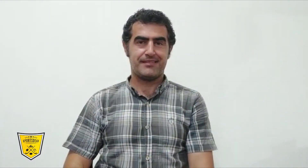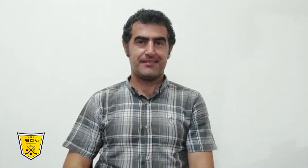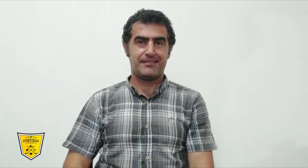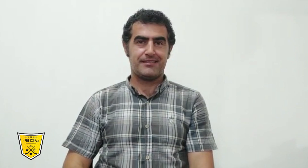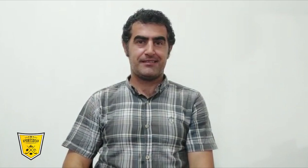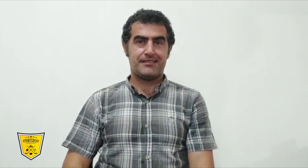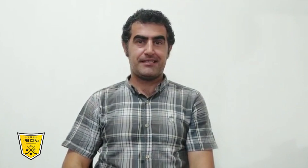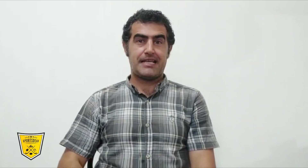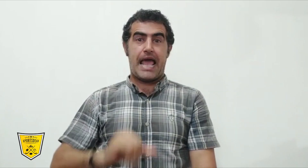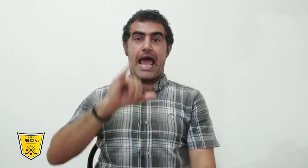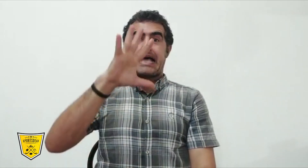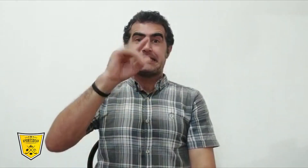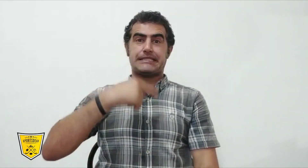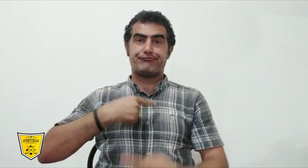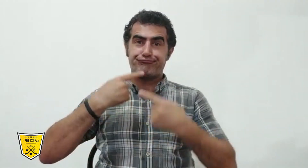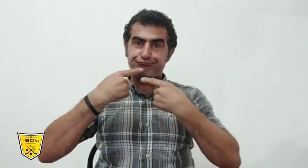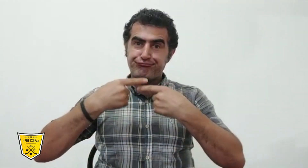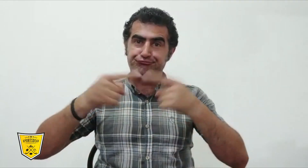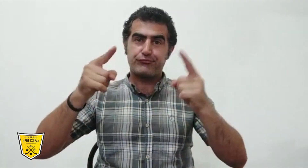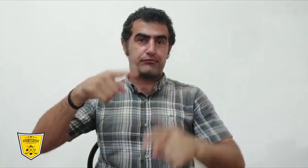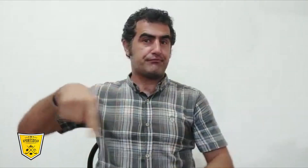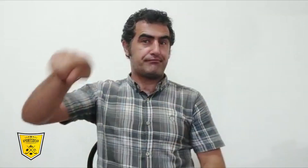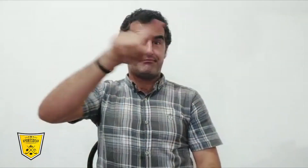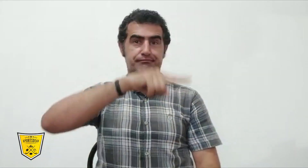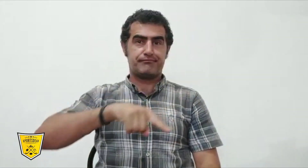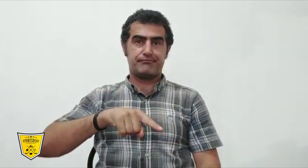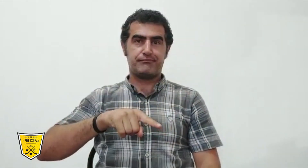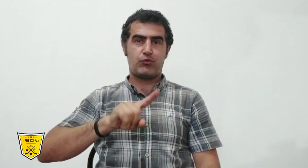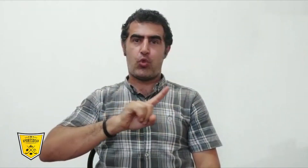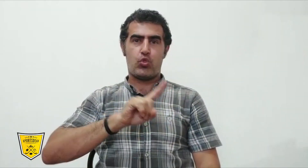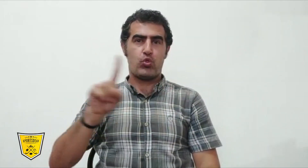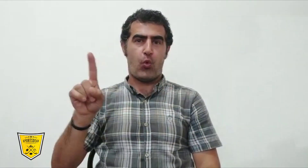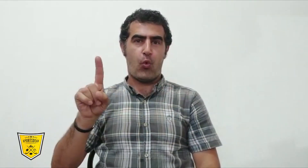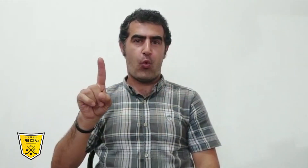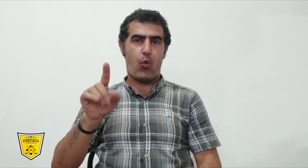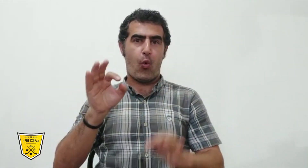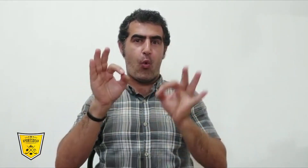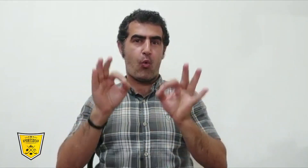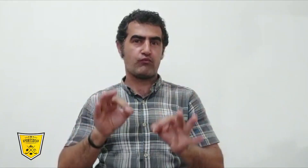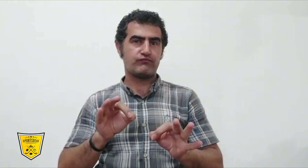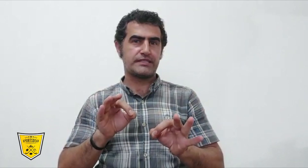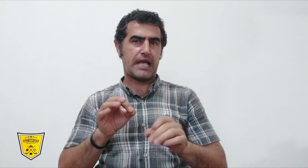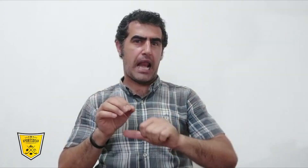Any announcements concerning any international deaf sports